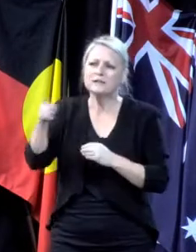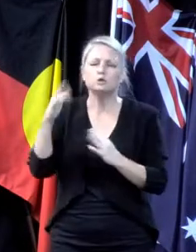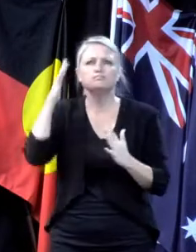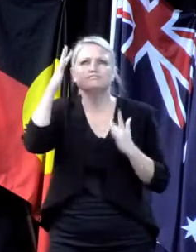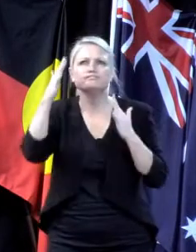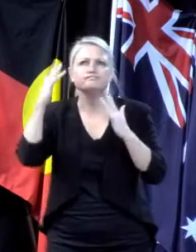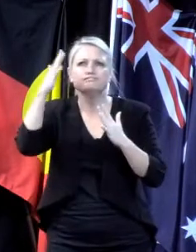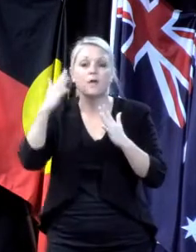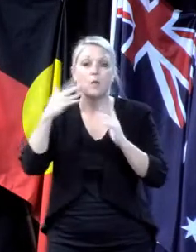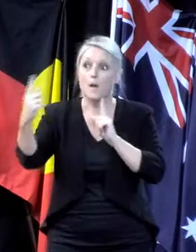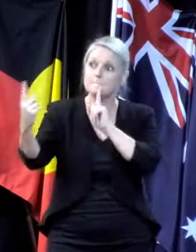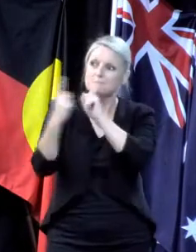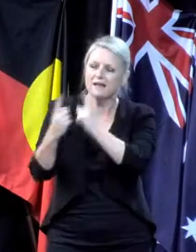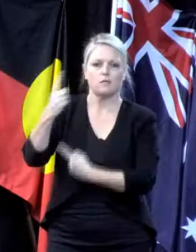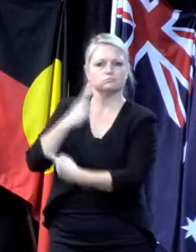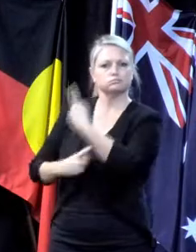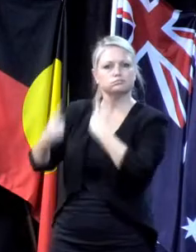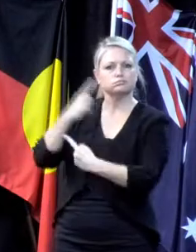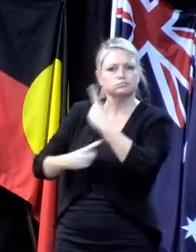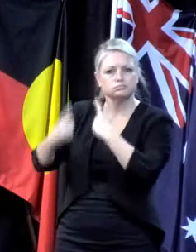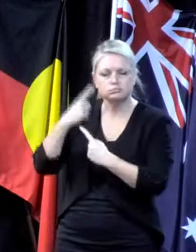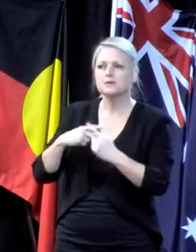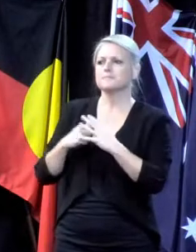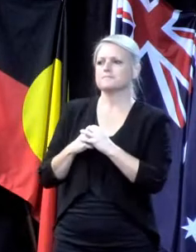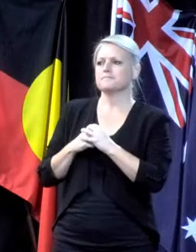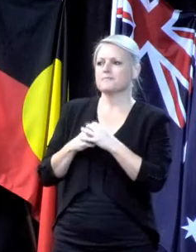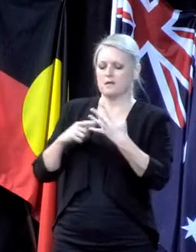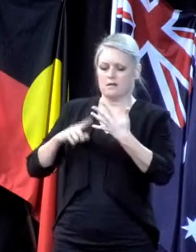There is no preconceived idea what the parents are going to say.